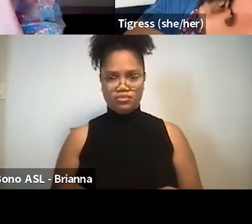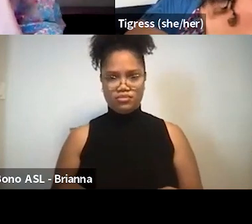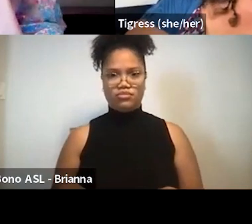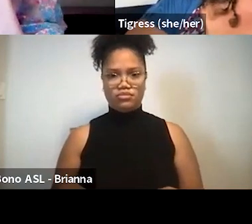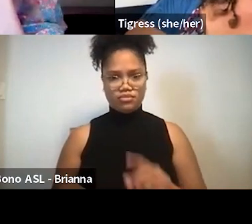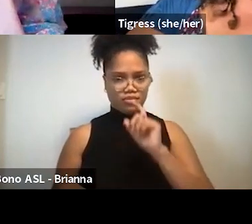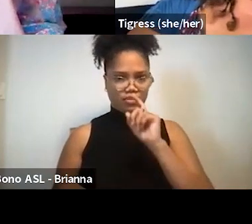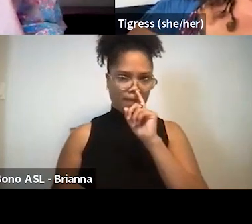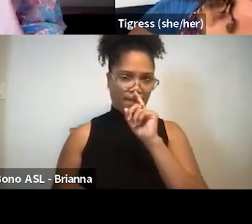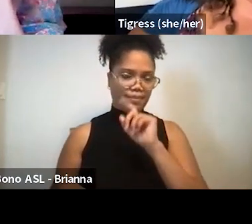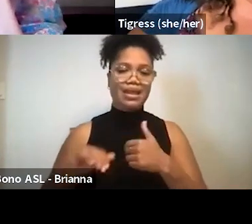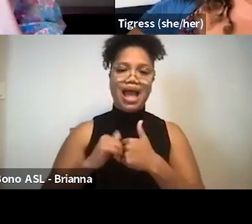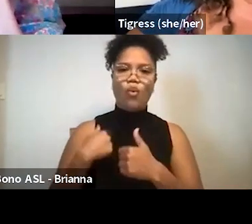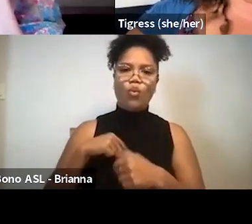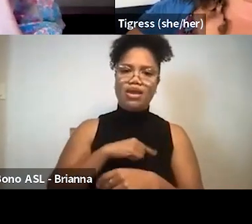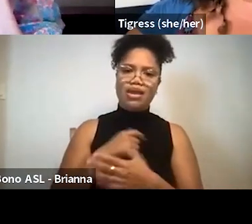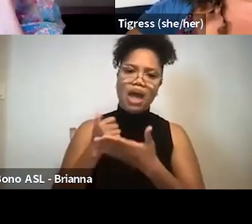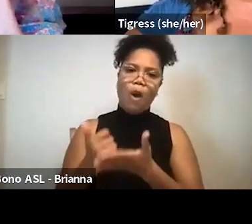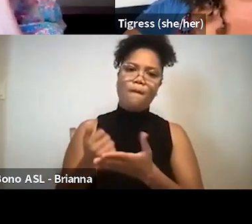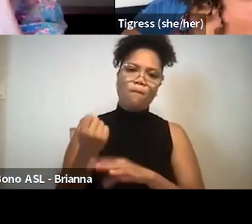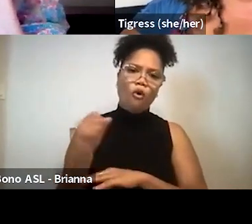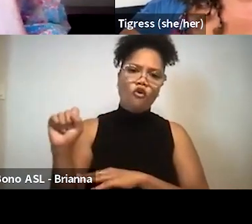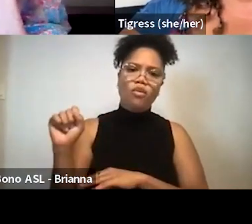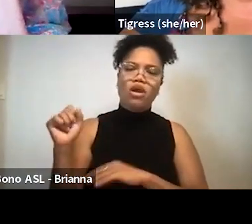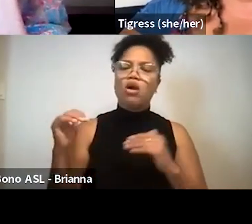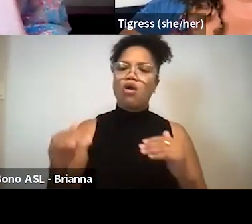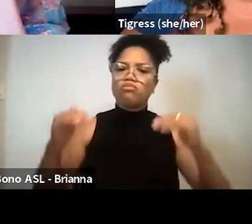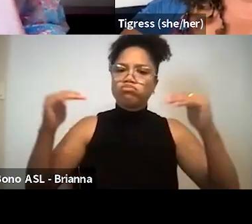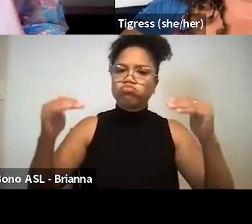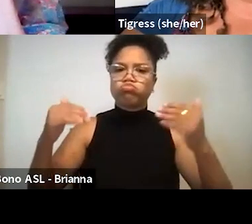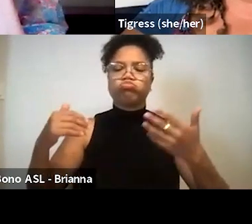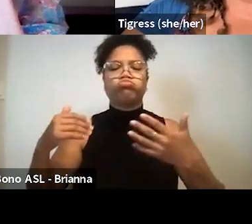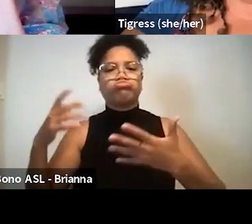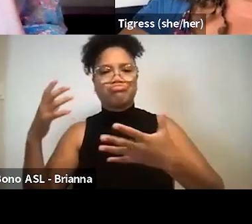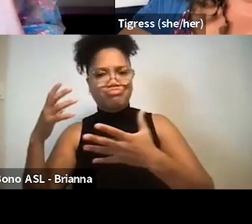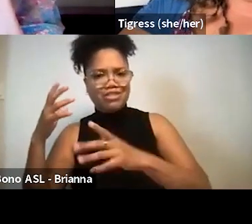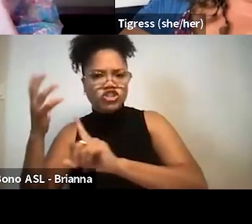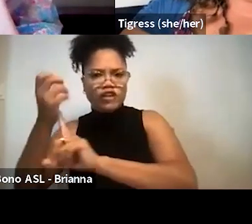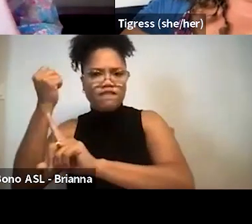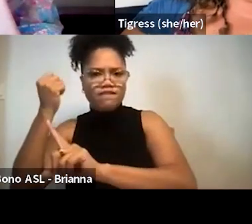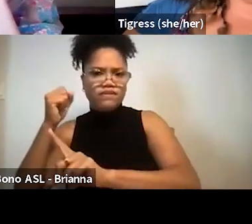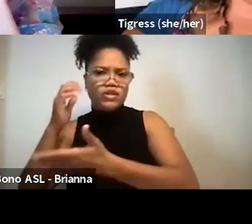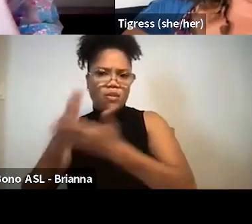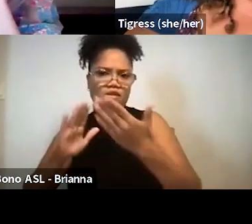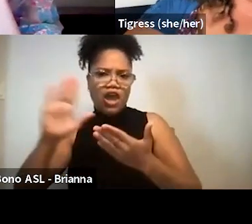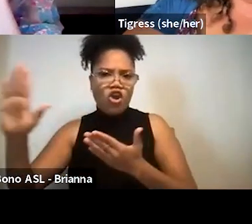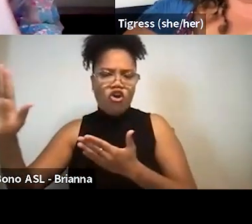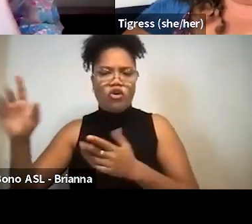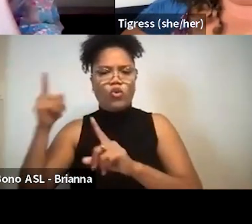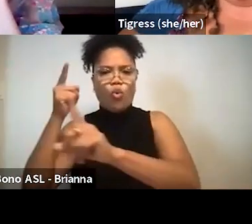help the movement to advance and progress and achieve some of its key objectives. And unfortunately, we're not going to be able